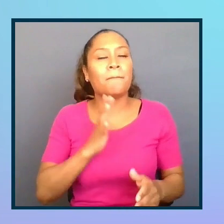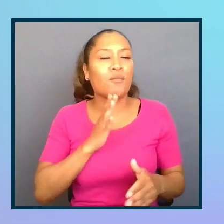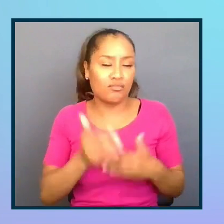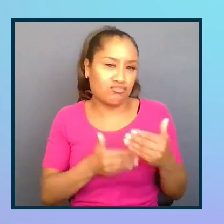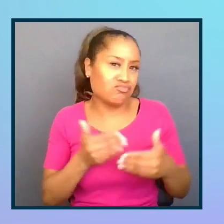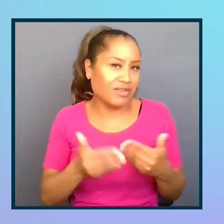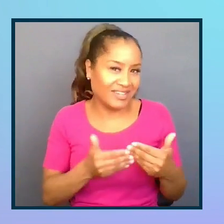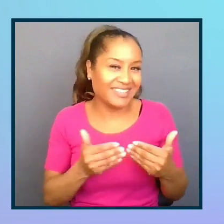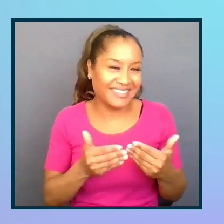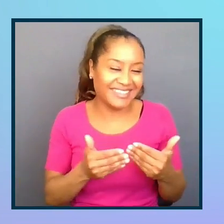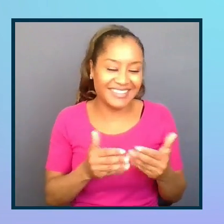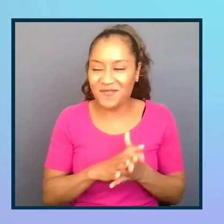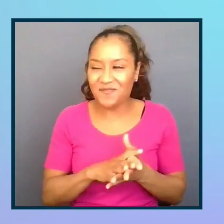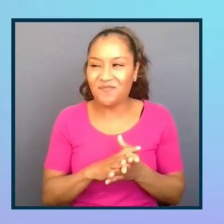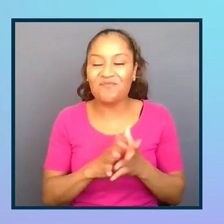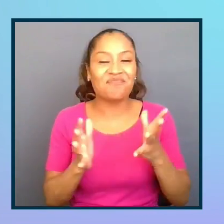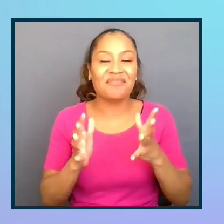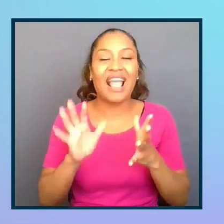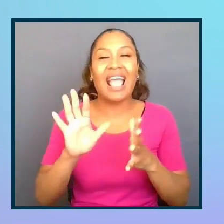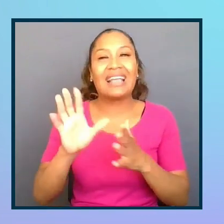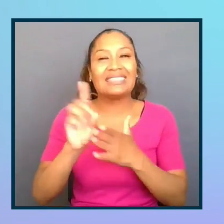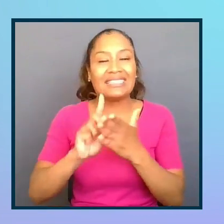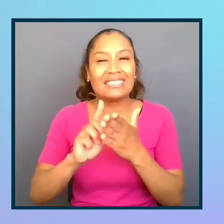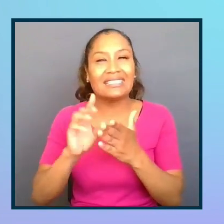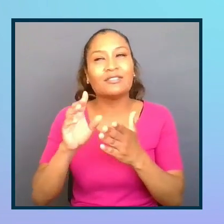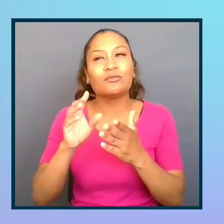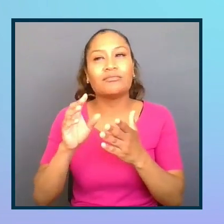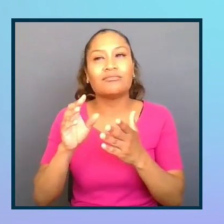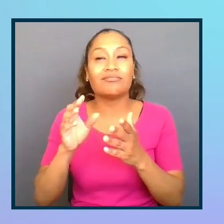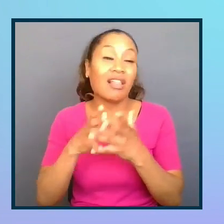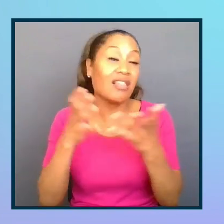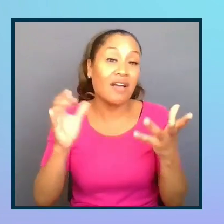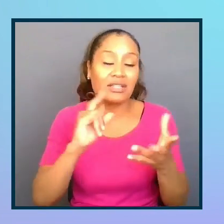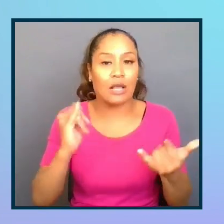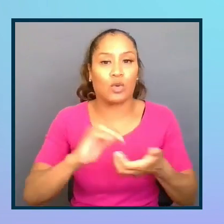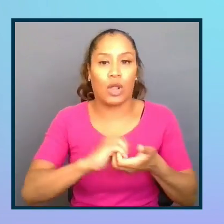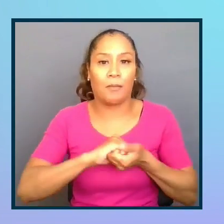A lot of it at the moment is just by collaboration and working closely with designers.